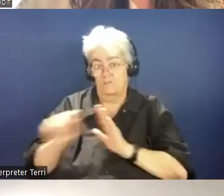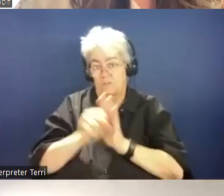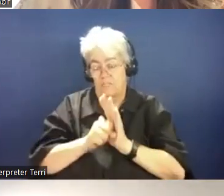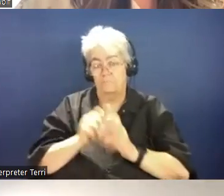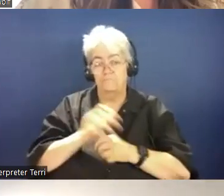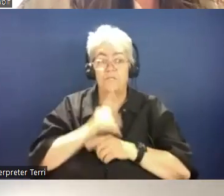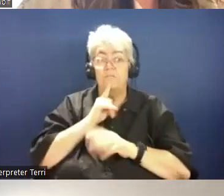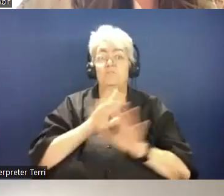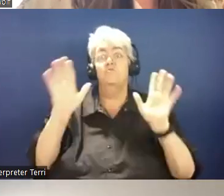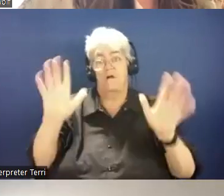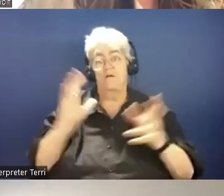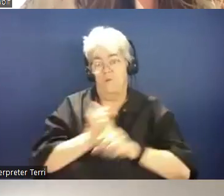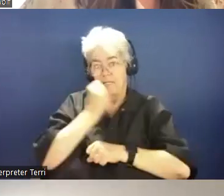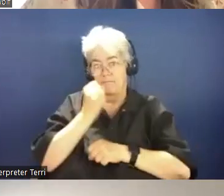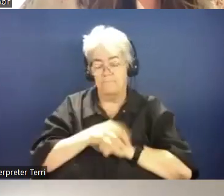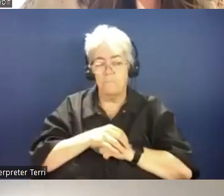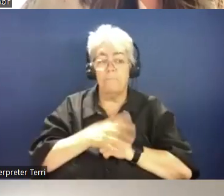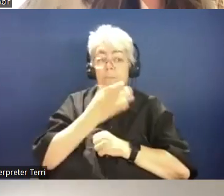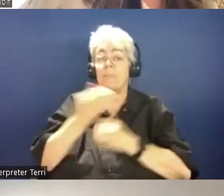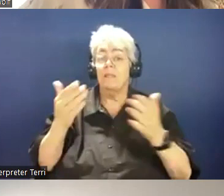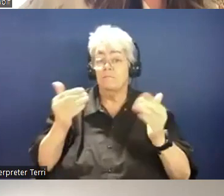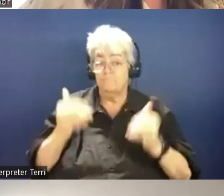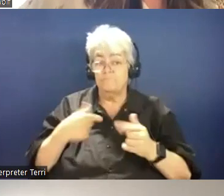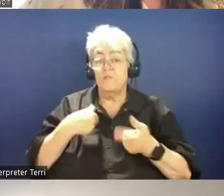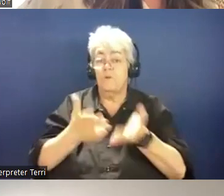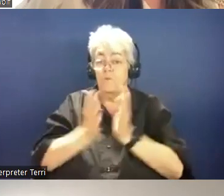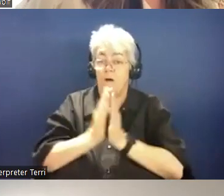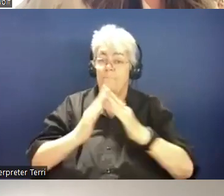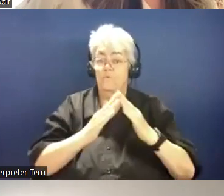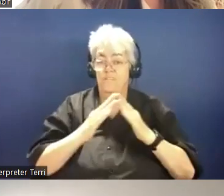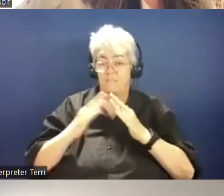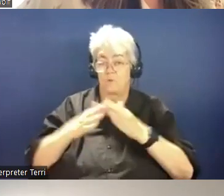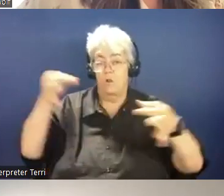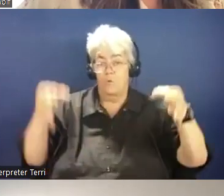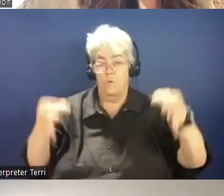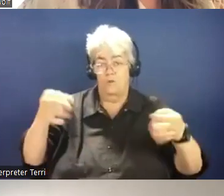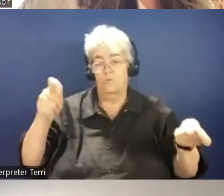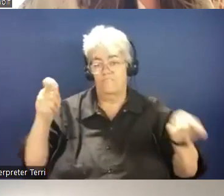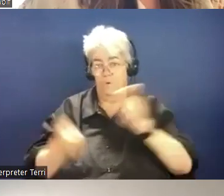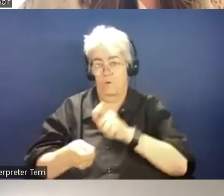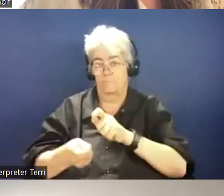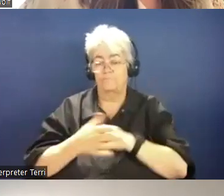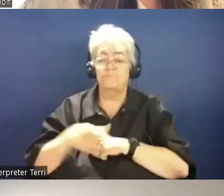The next big push was for municipal court reform. I'm sure as advocates you're familiar with some of